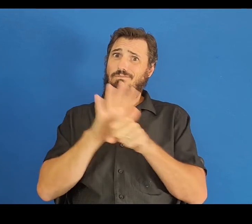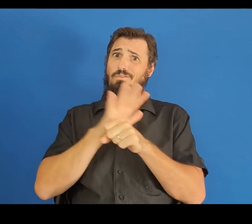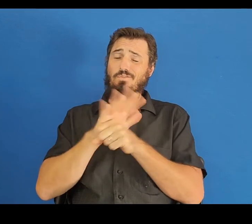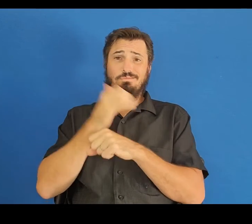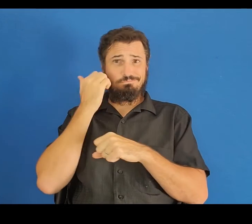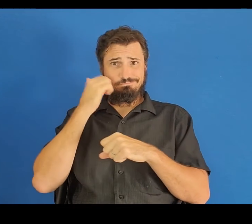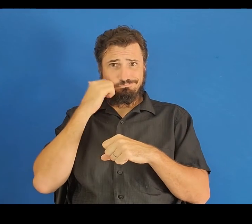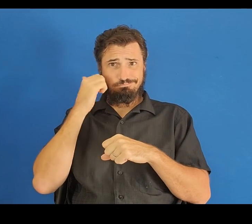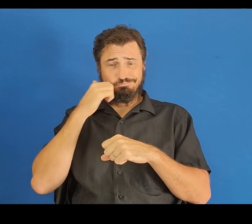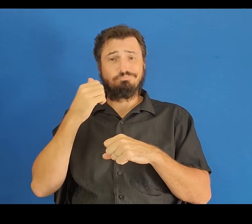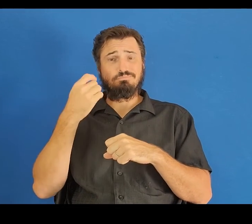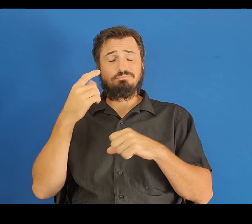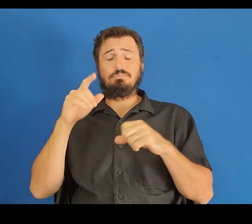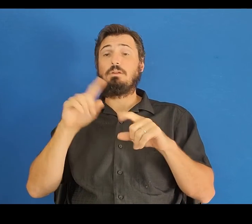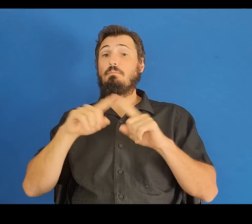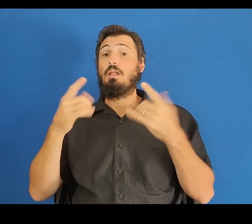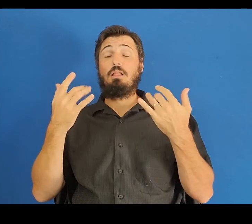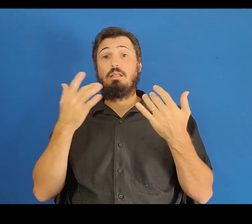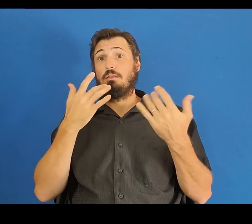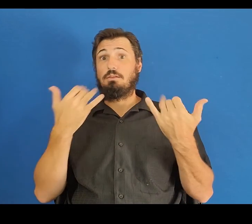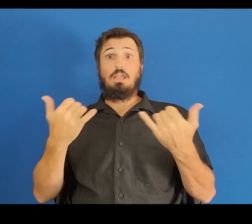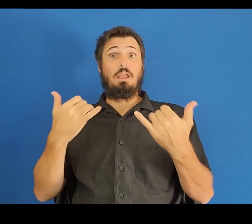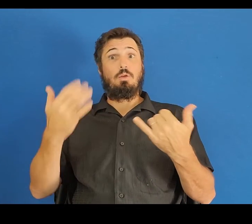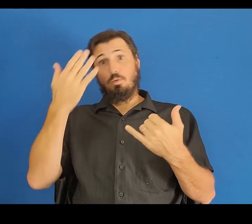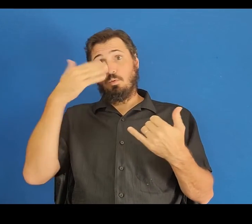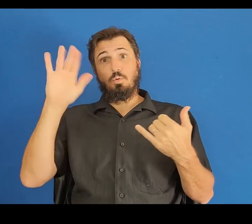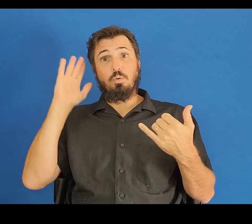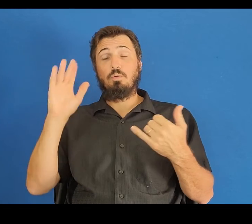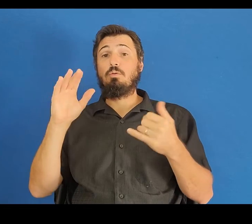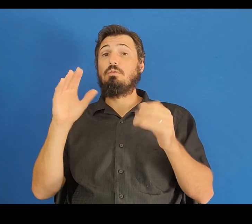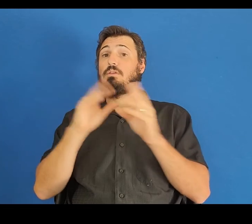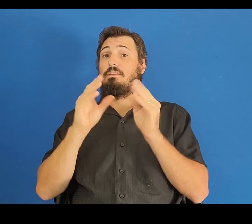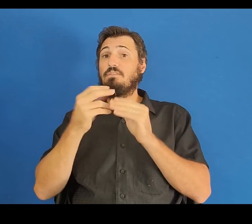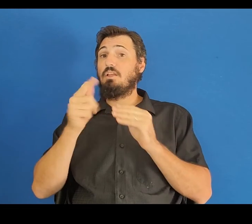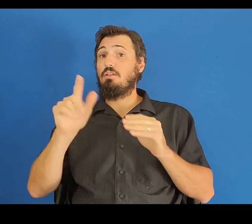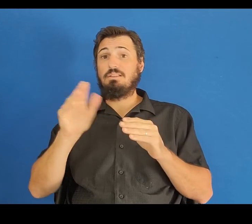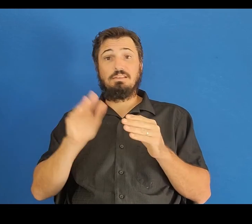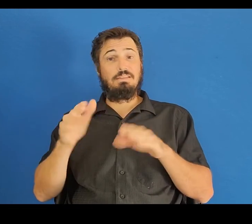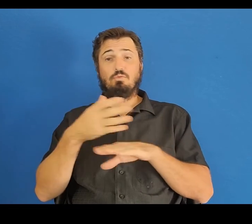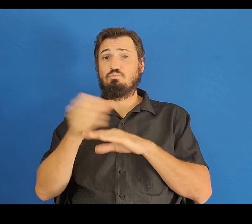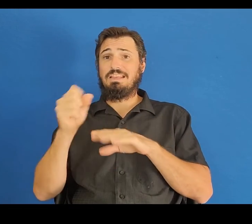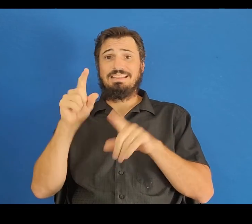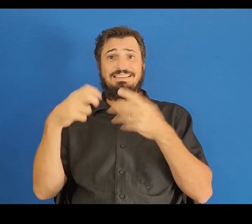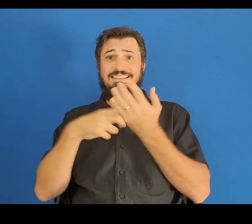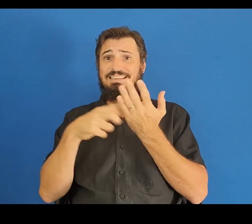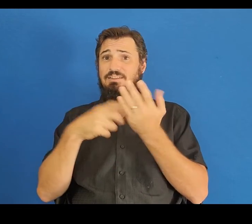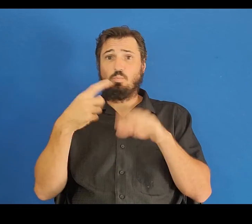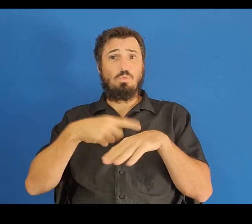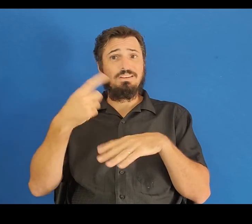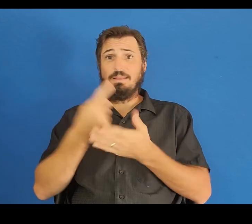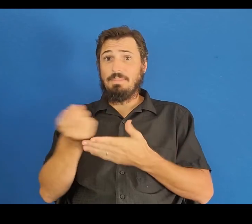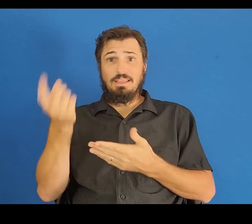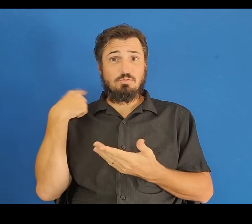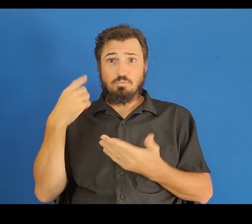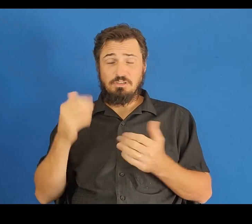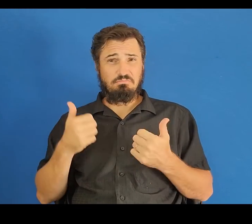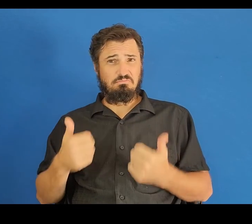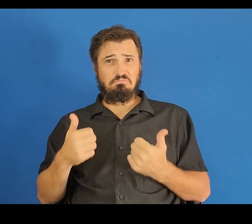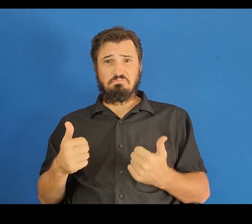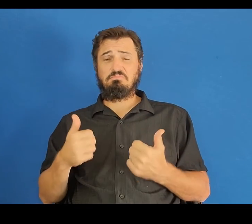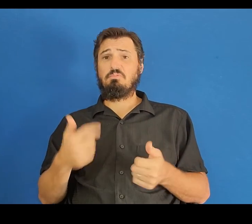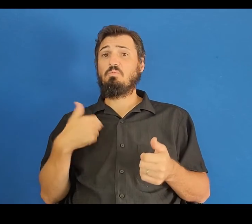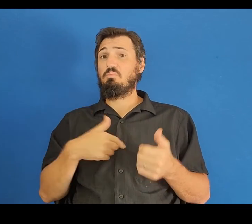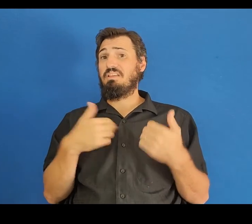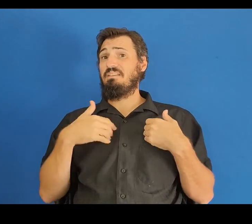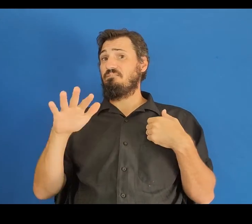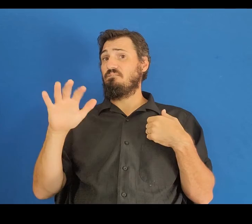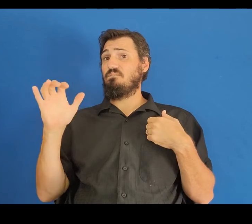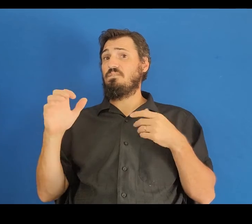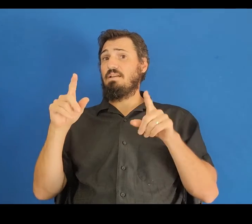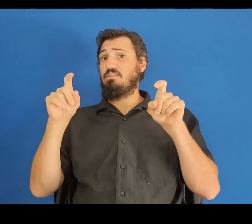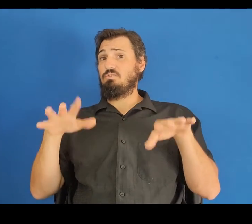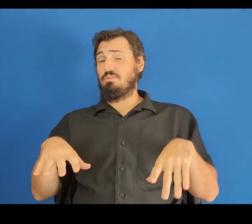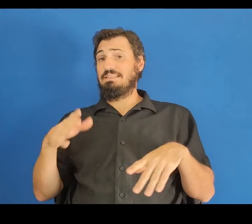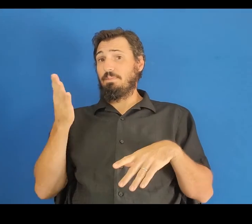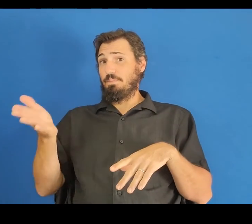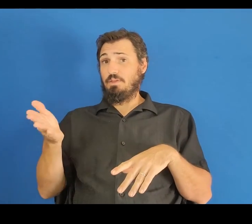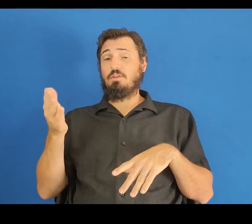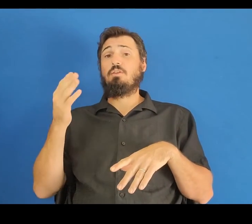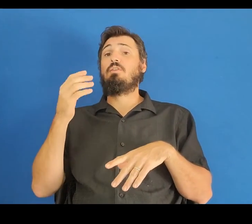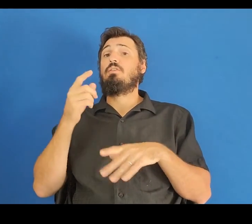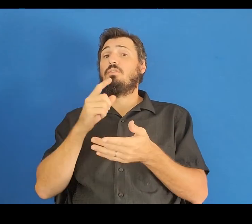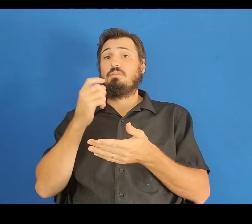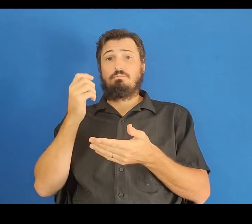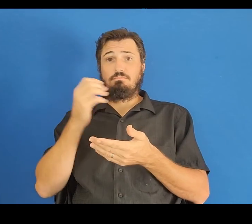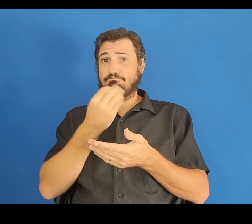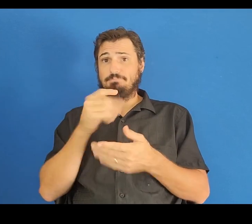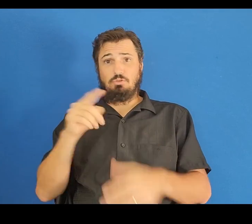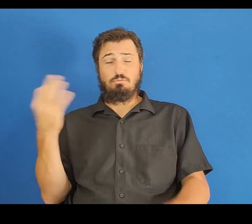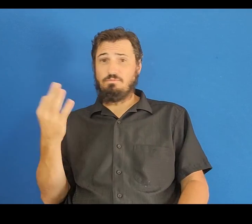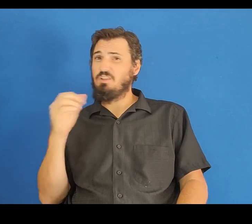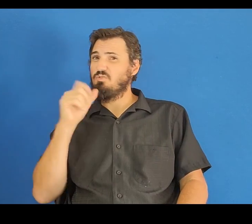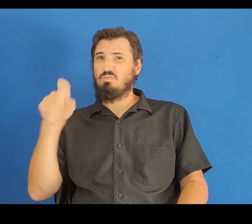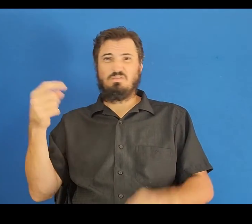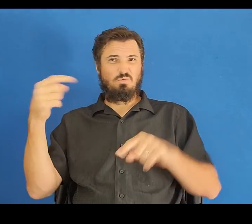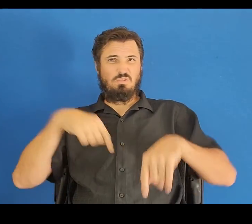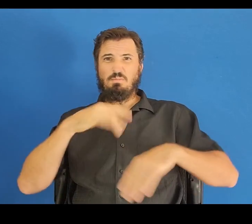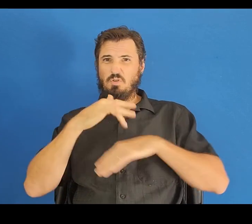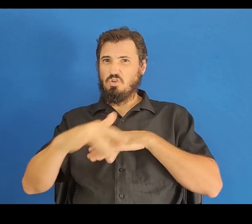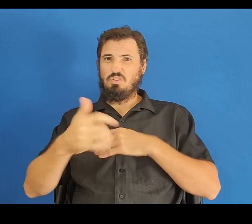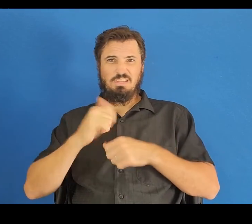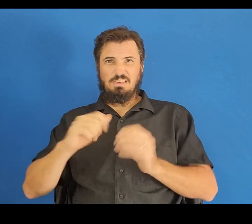The good news is that the convention hall did not run out of tickets at all last week. We have 500 testing spots available there every week day, and there is no need to come early anymore. The